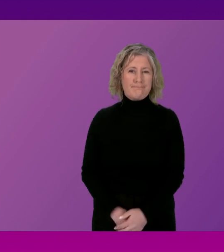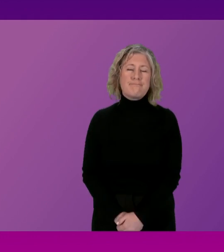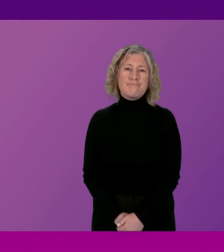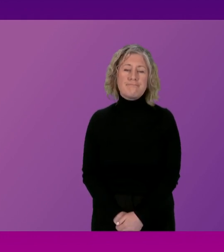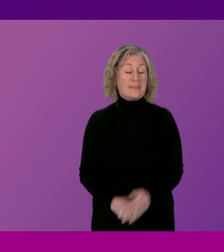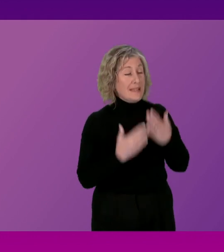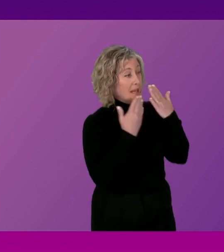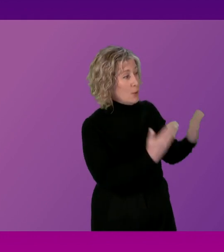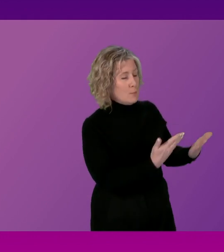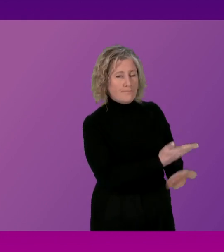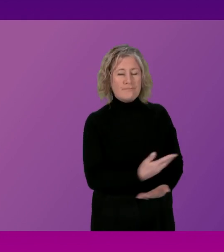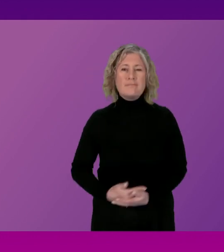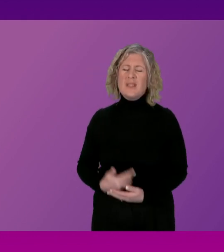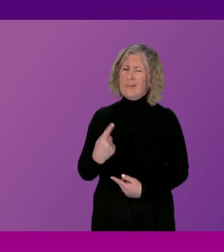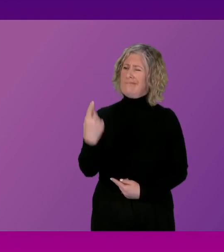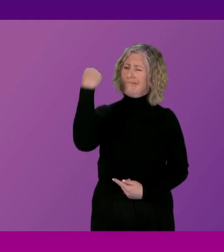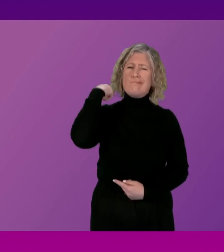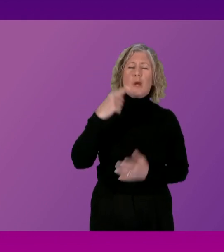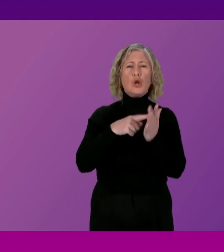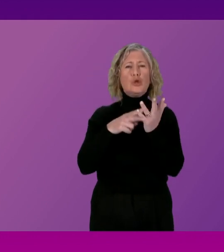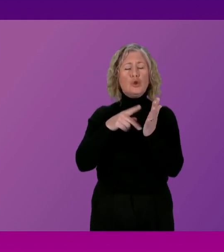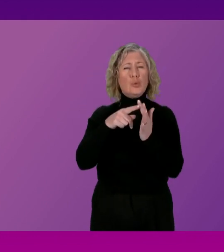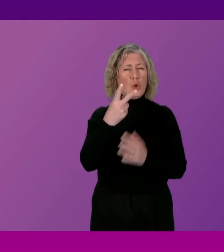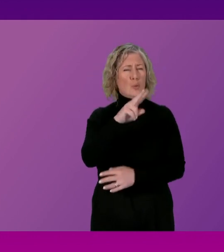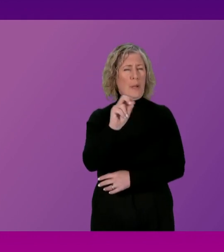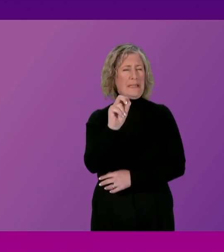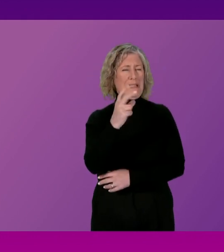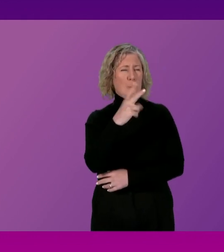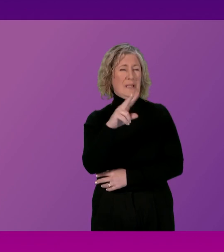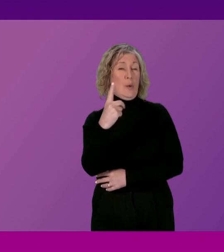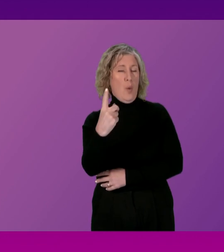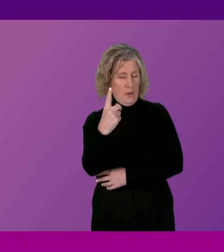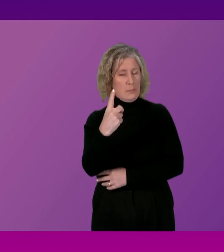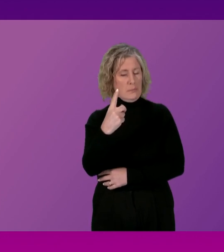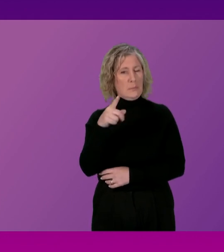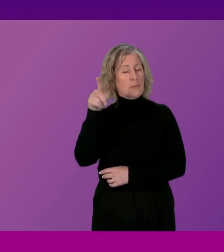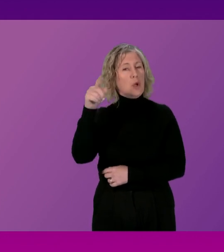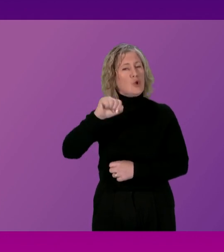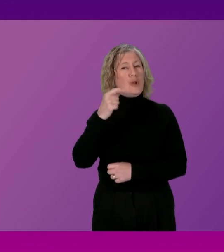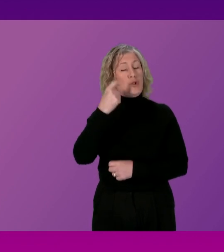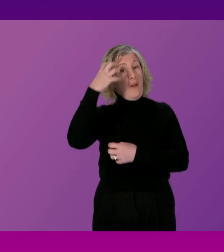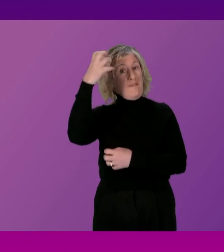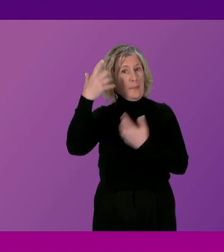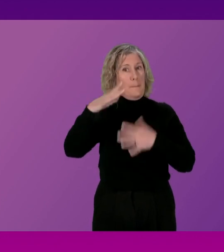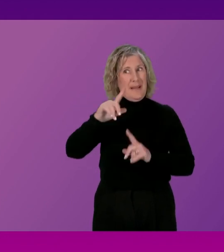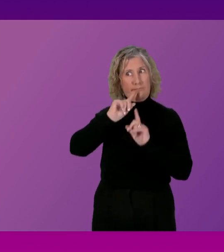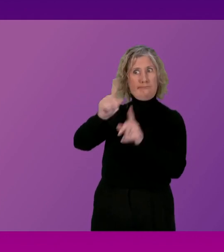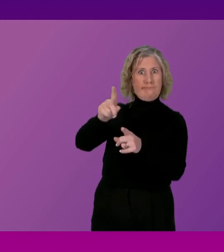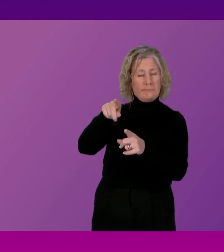In June 2021, the Scottish Government was told to retain messages relevant to its handling